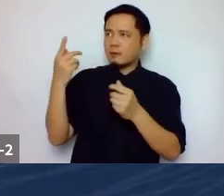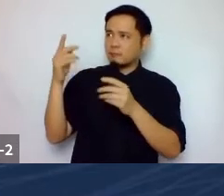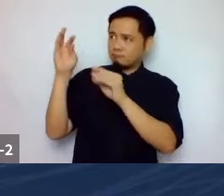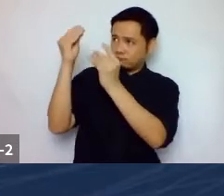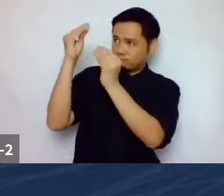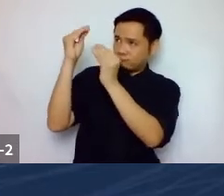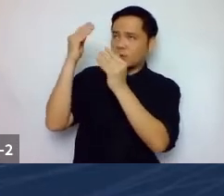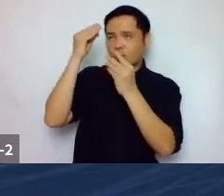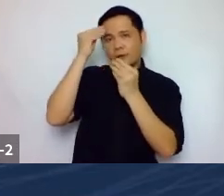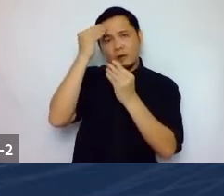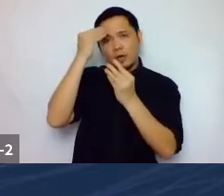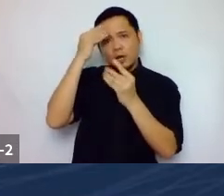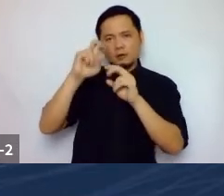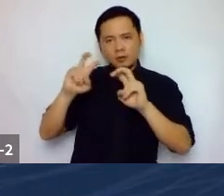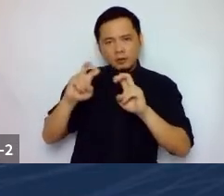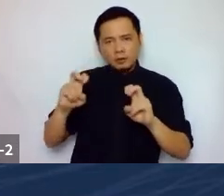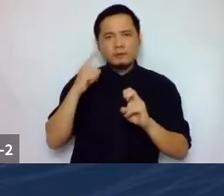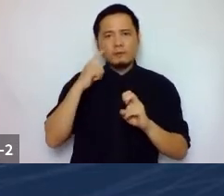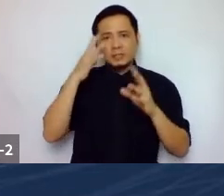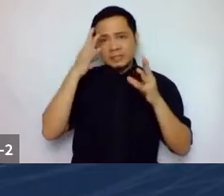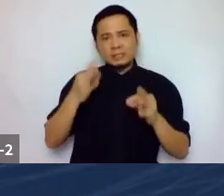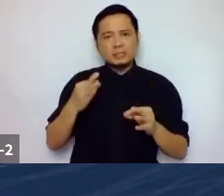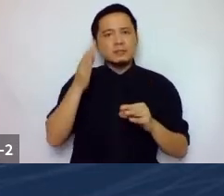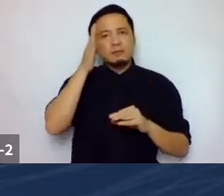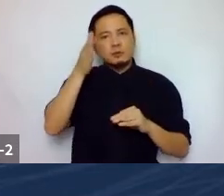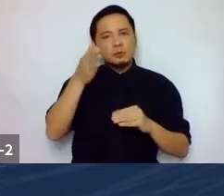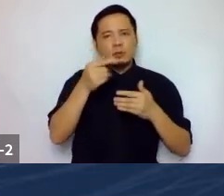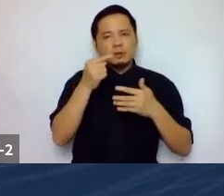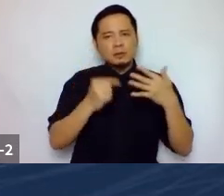Next slide. I think this will be the last slide.